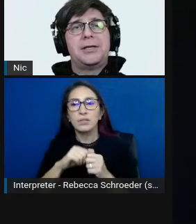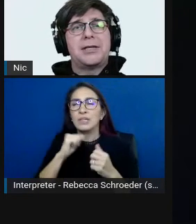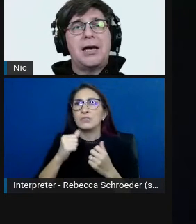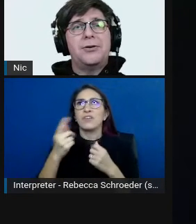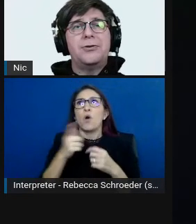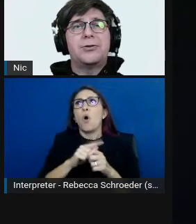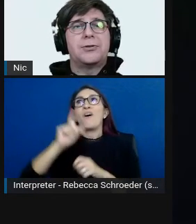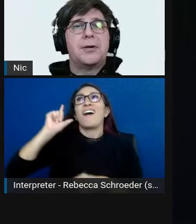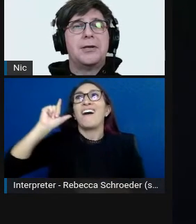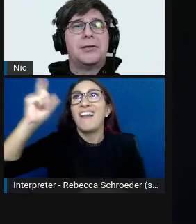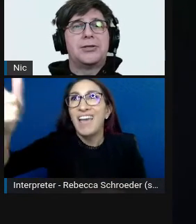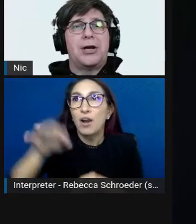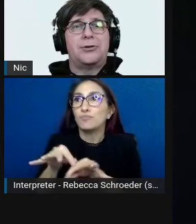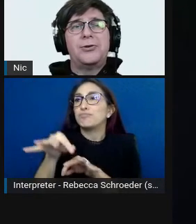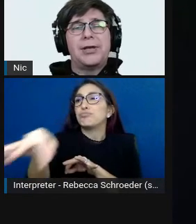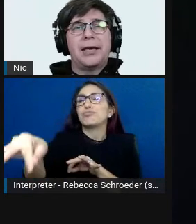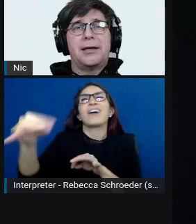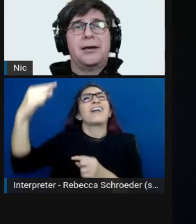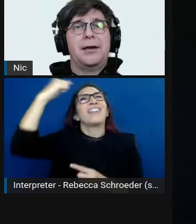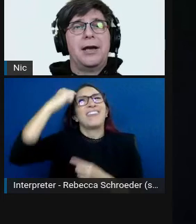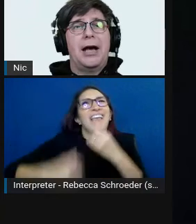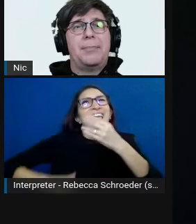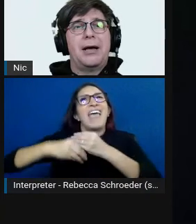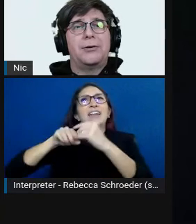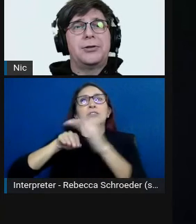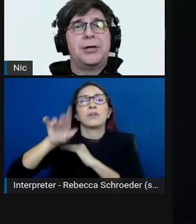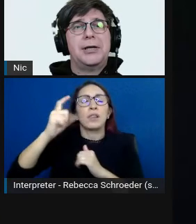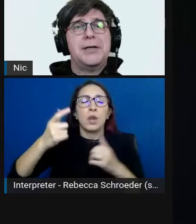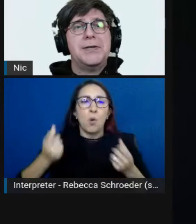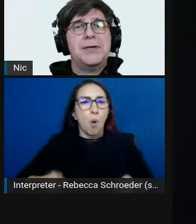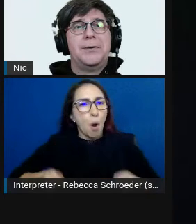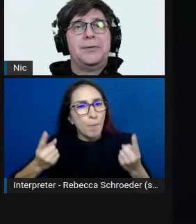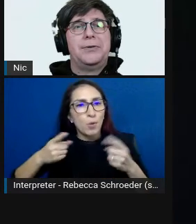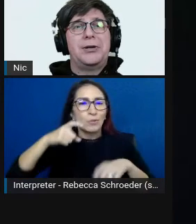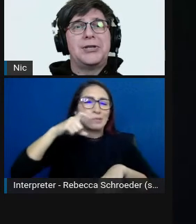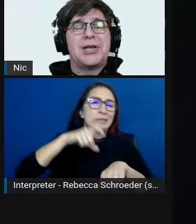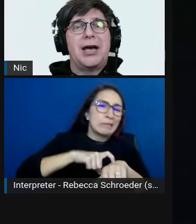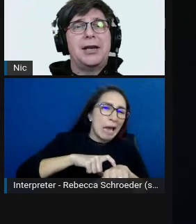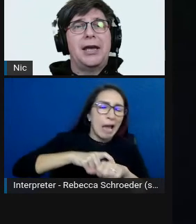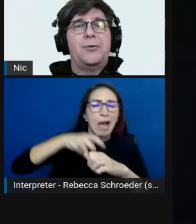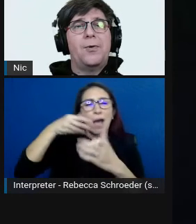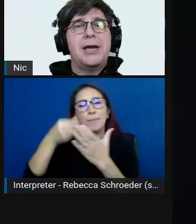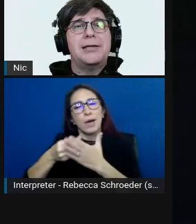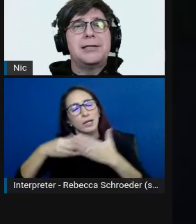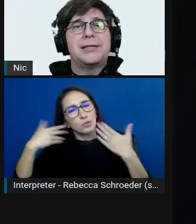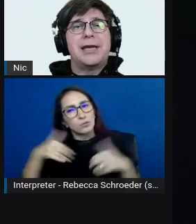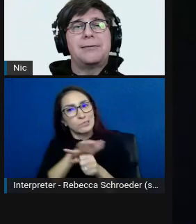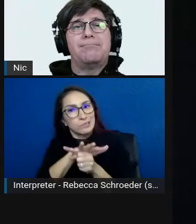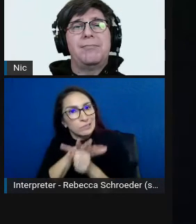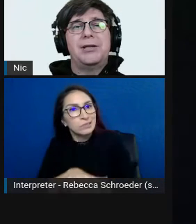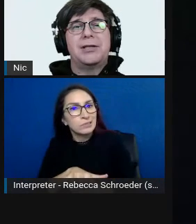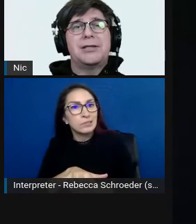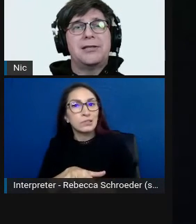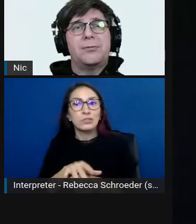Designers start to think about their design in ways that is accessible.